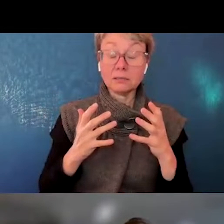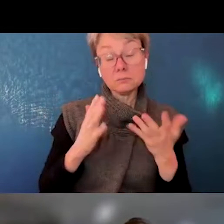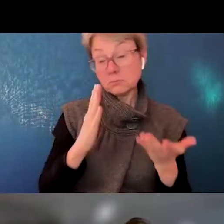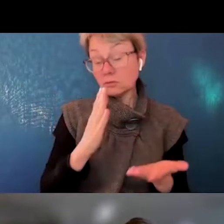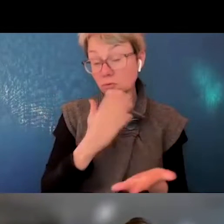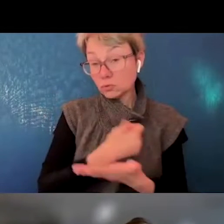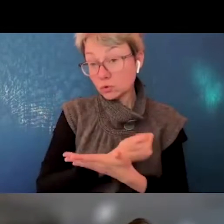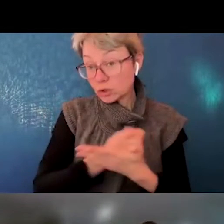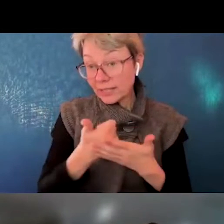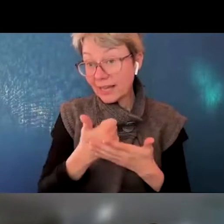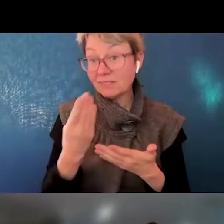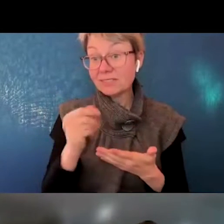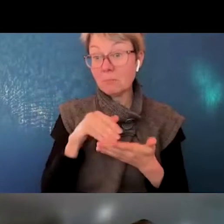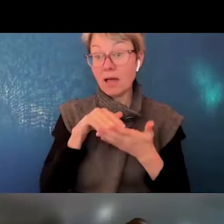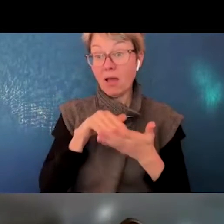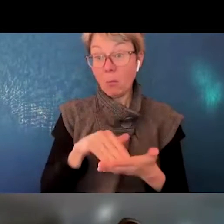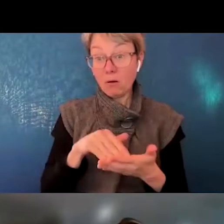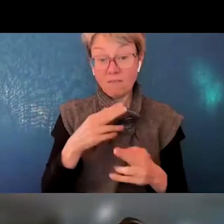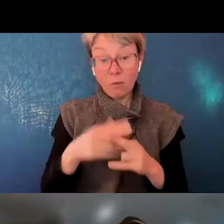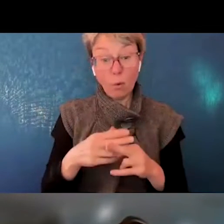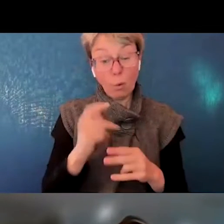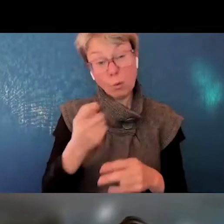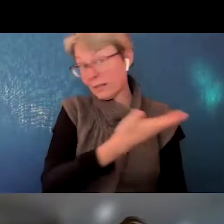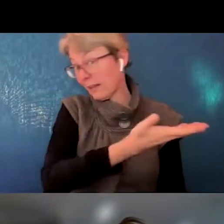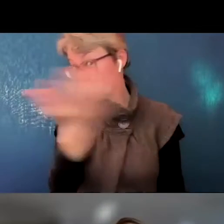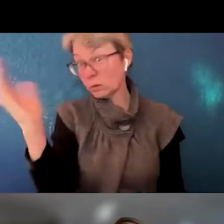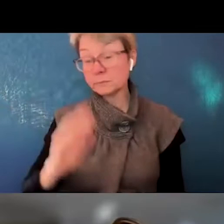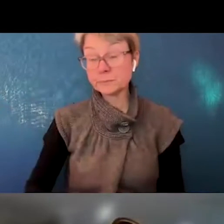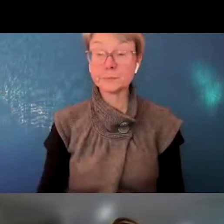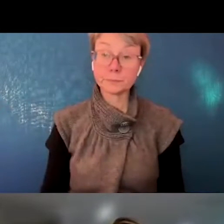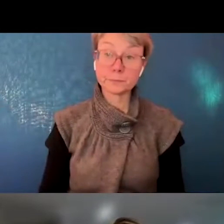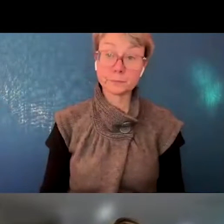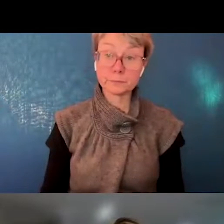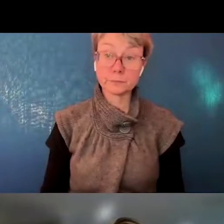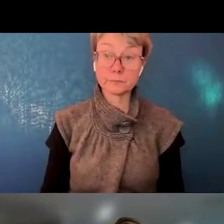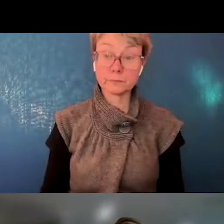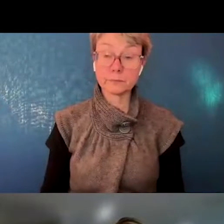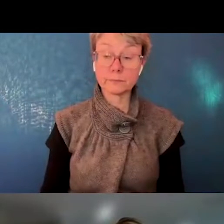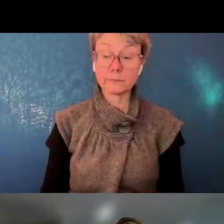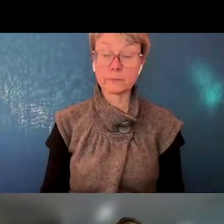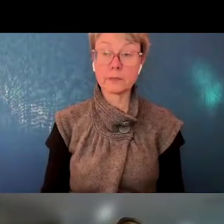there's some help available for almost everyone um and so in circumstances where people are at court